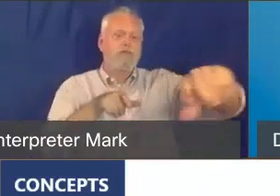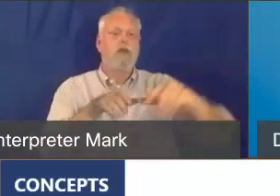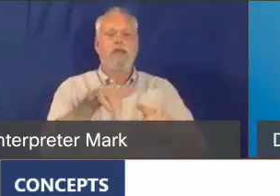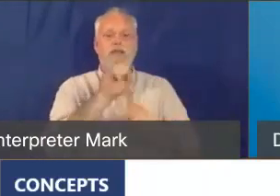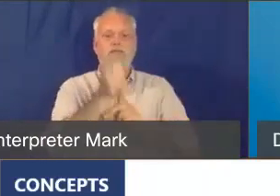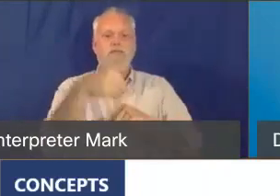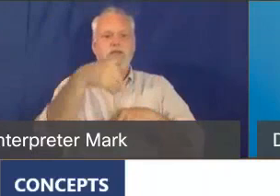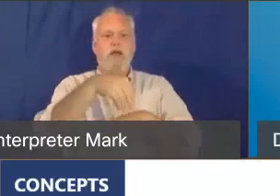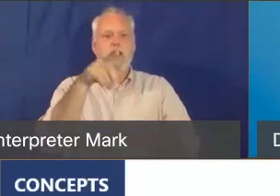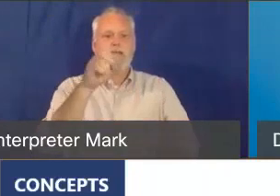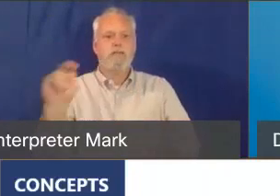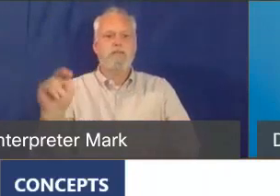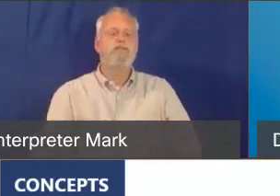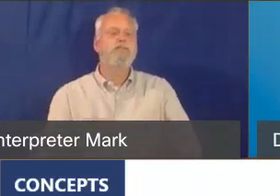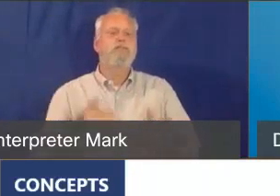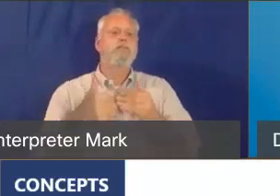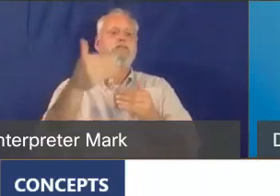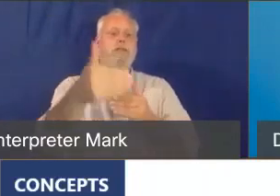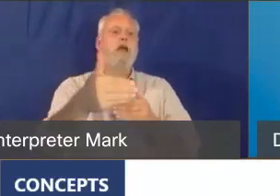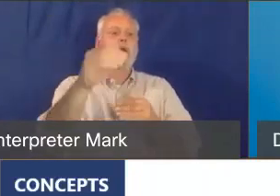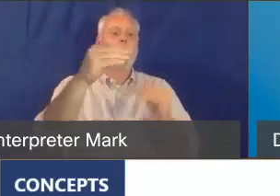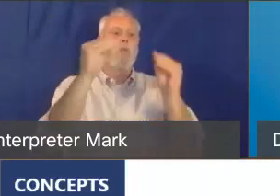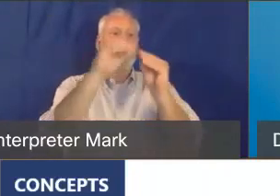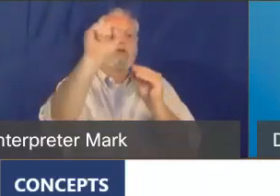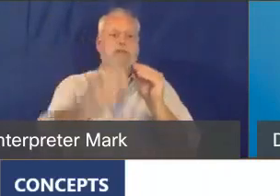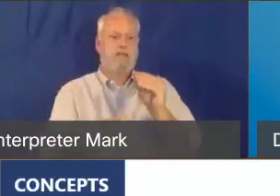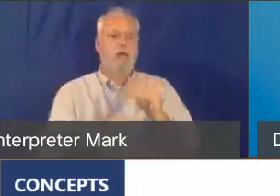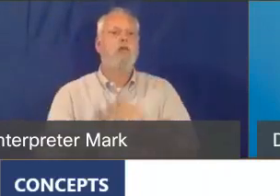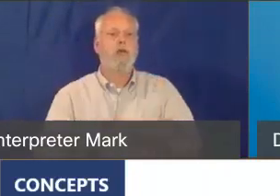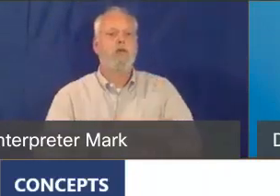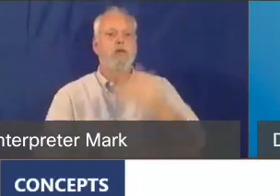And we'll proceed south to the next slide.